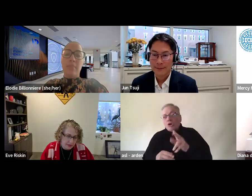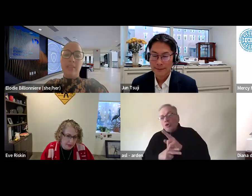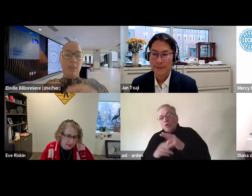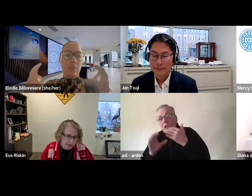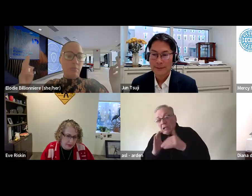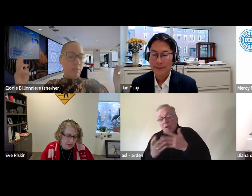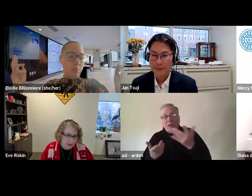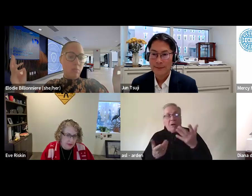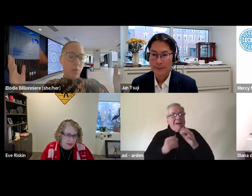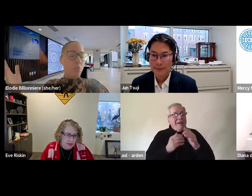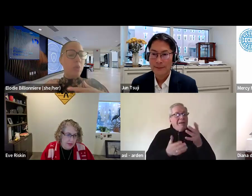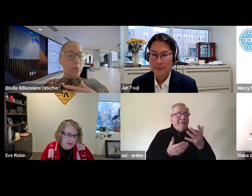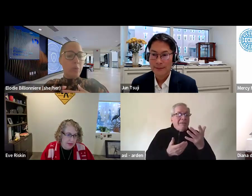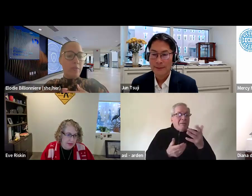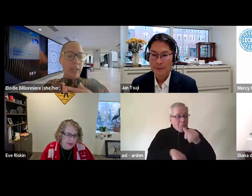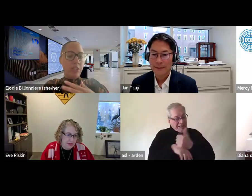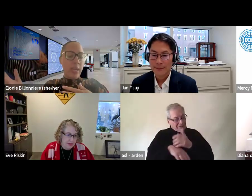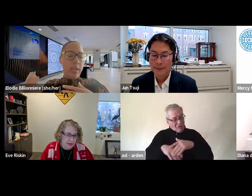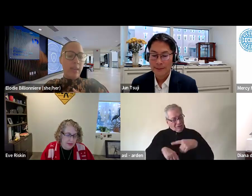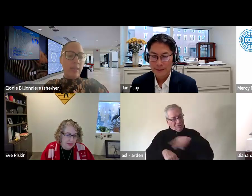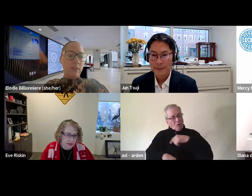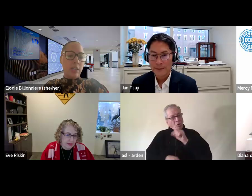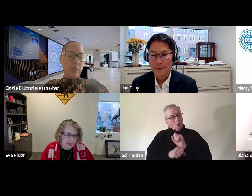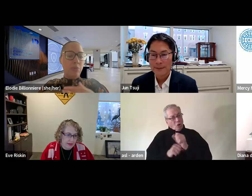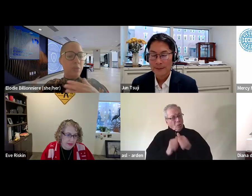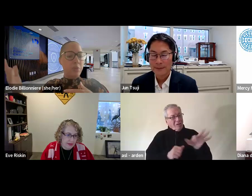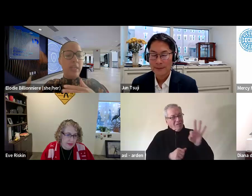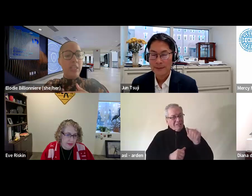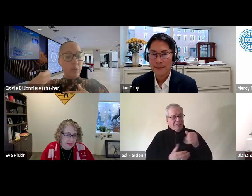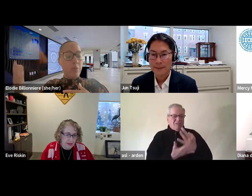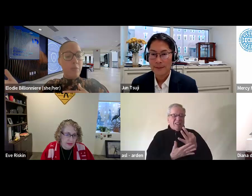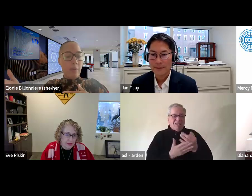campaign based on we work with financial aid and scholarships